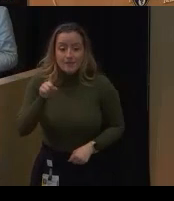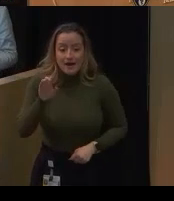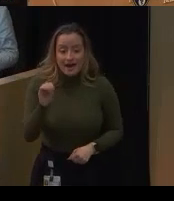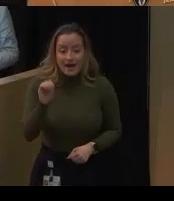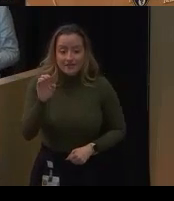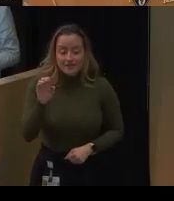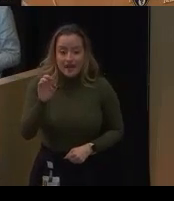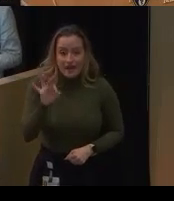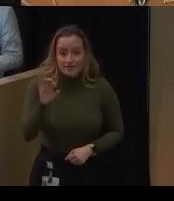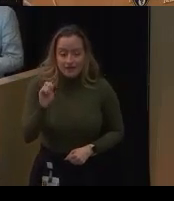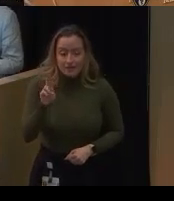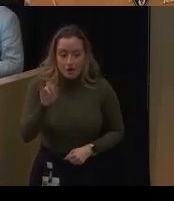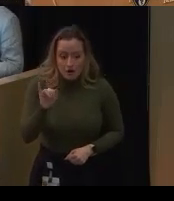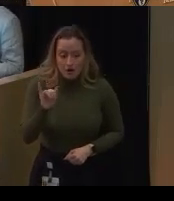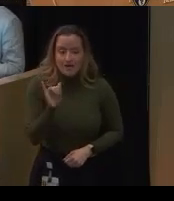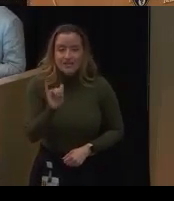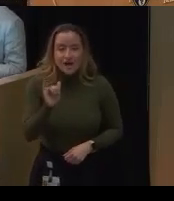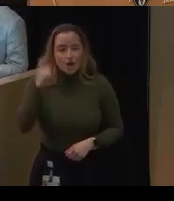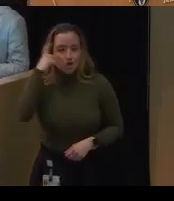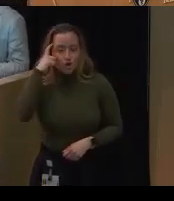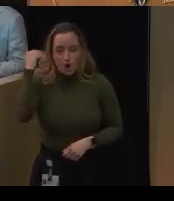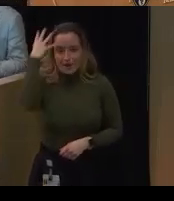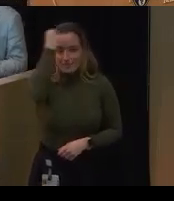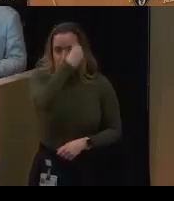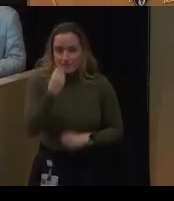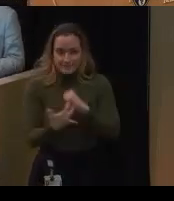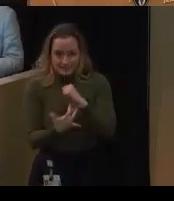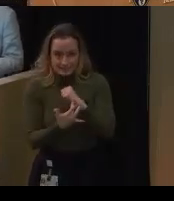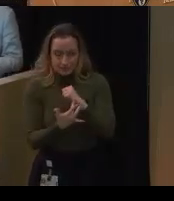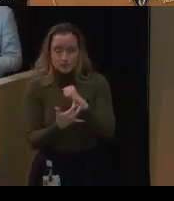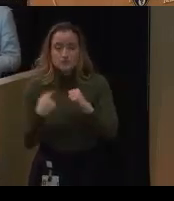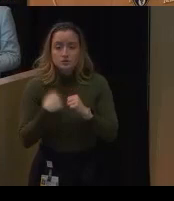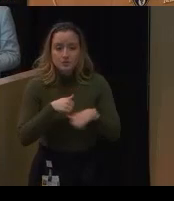is this non-invasive neuroimaging technique in which brain function is measured and analyzed